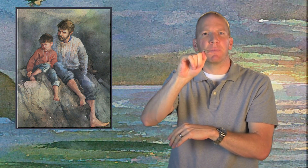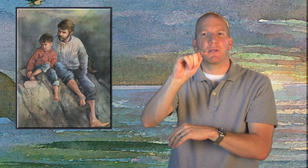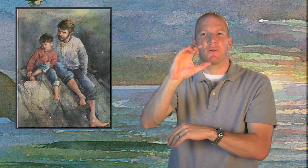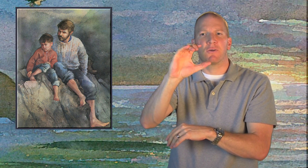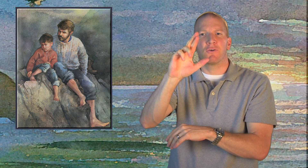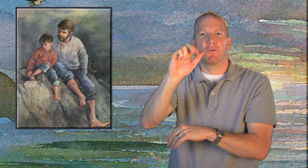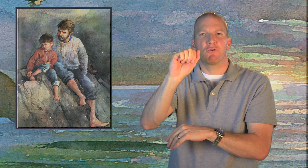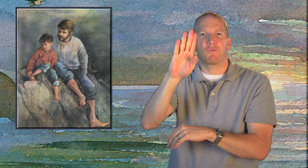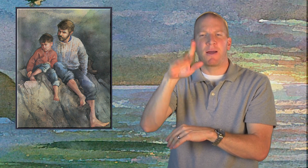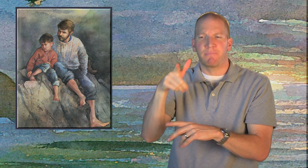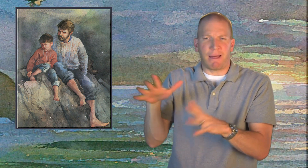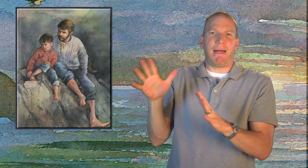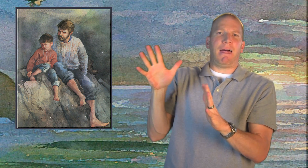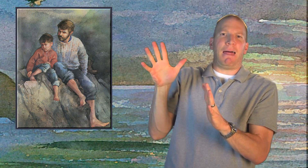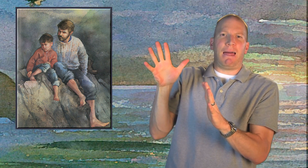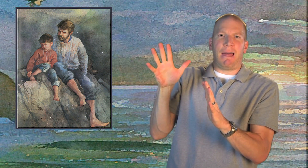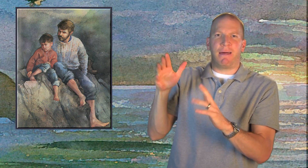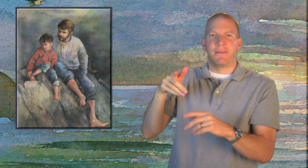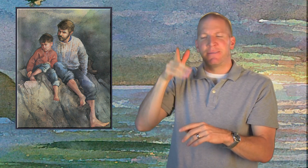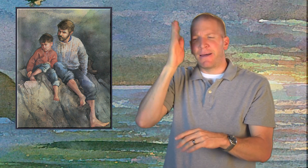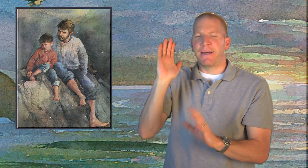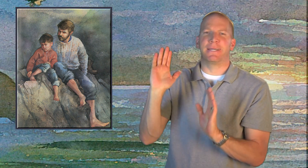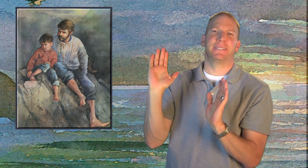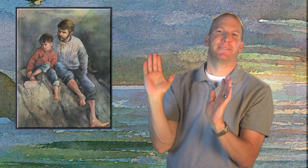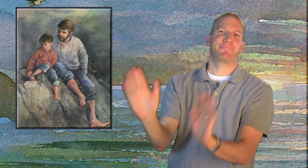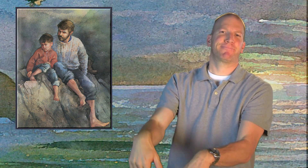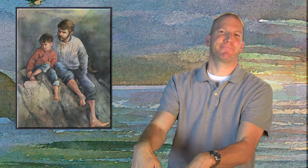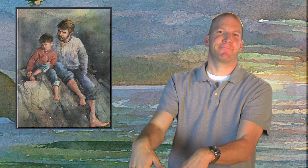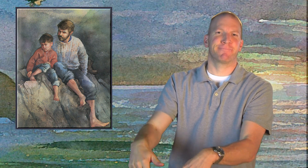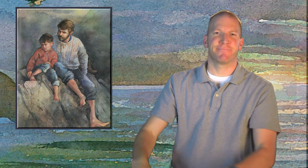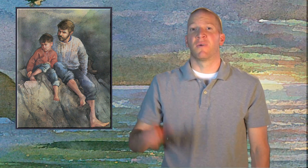Then something tickled my leg. "Hermit crabs!"